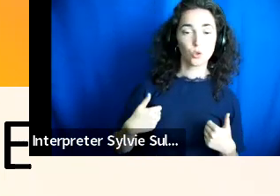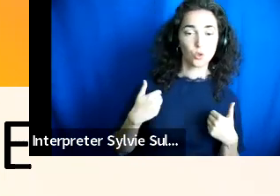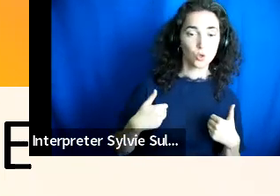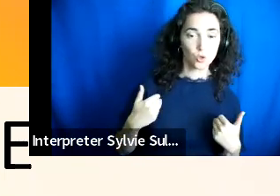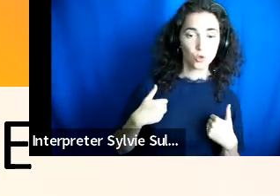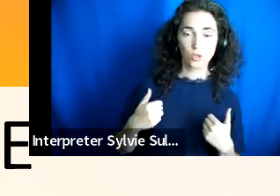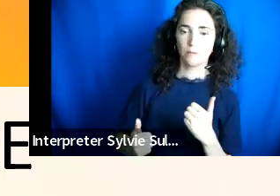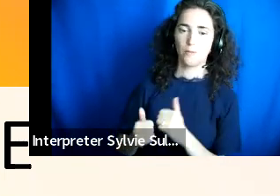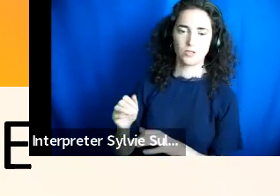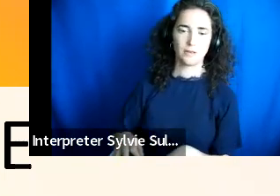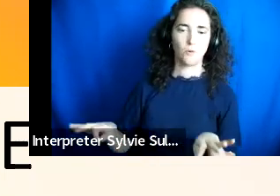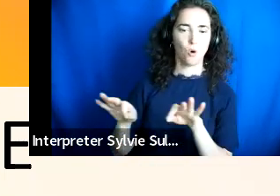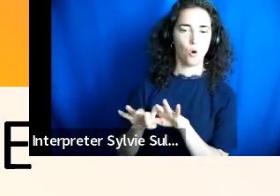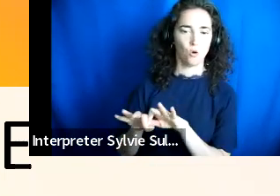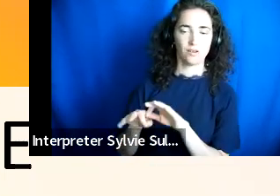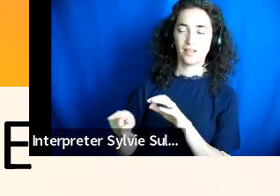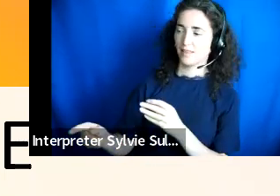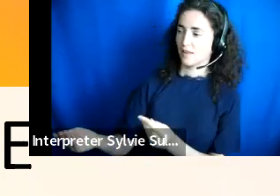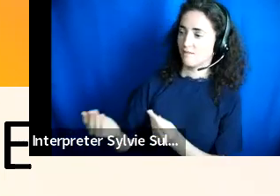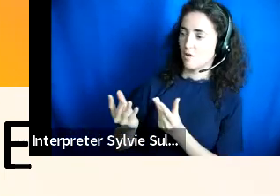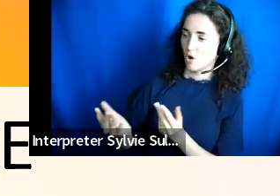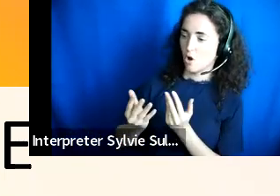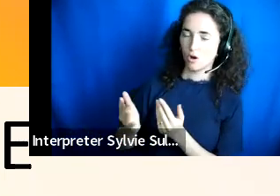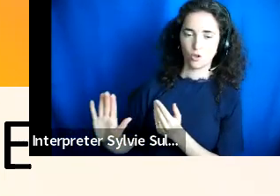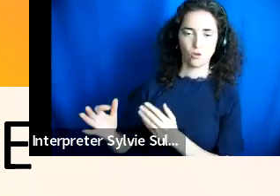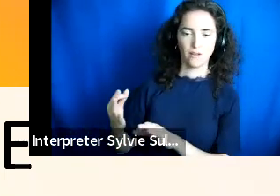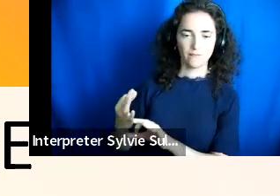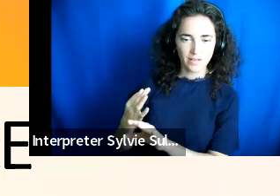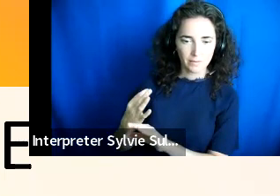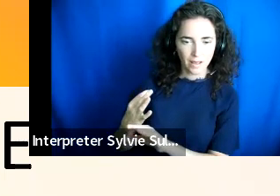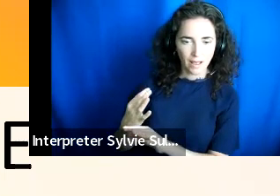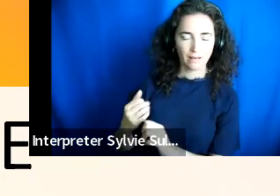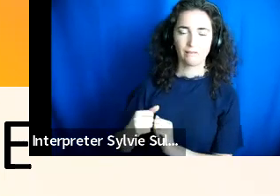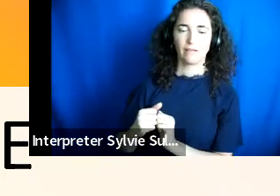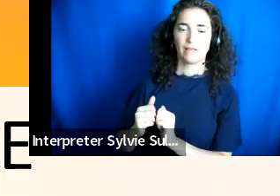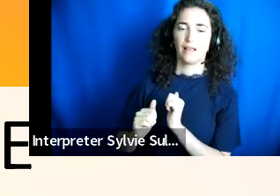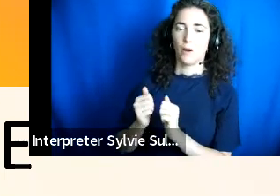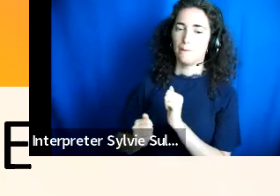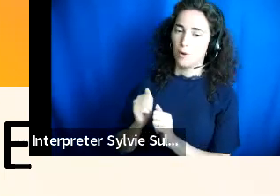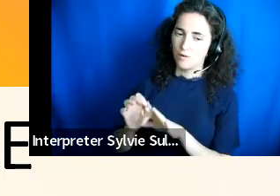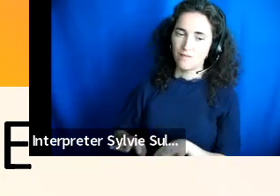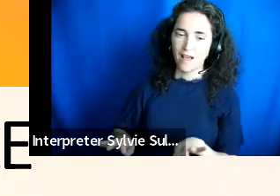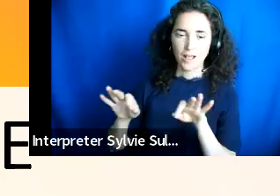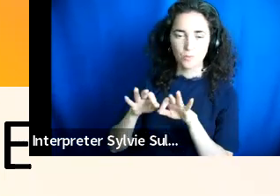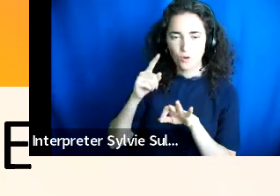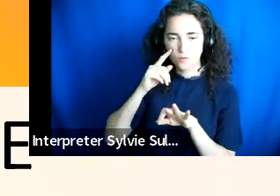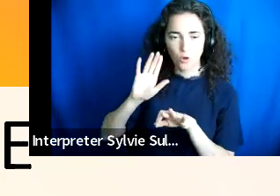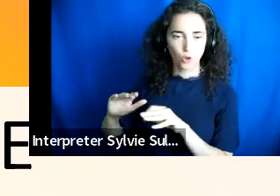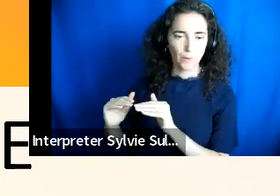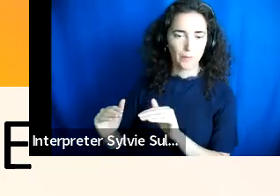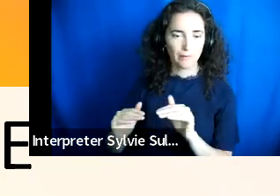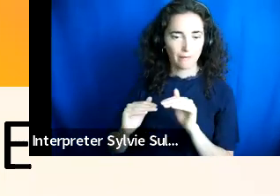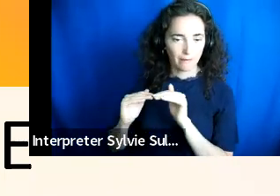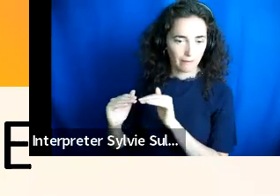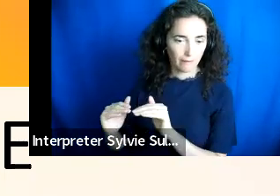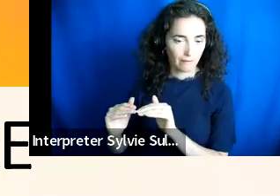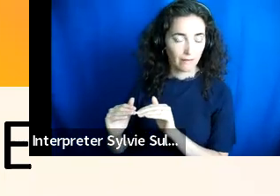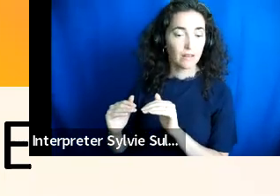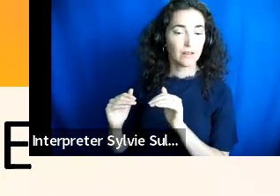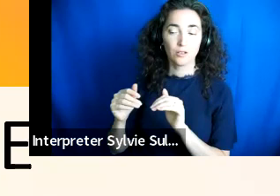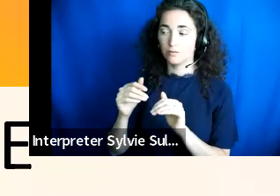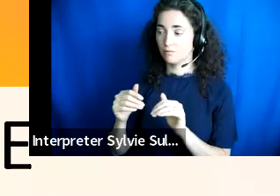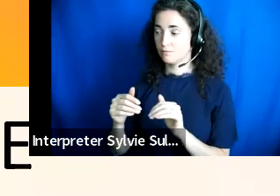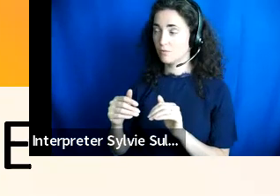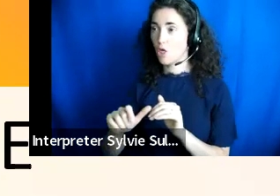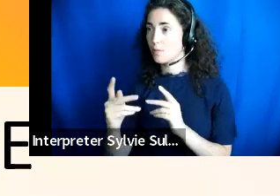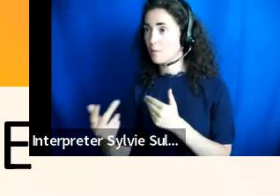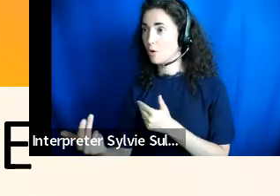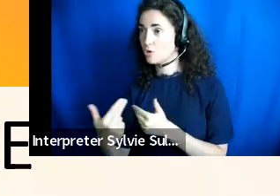What they're providing the information the feedback and how it could be most valuable for those peers that might be able to attend the form.